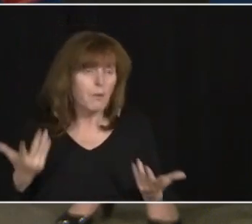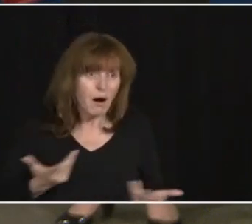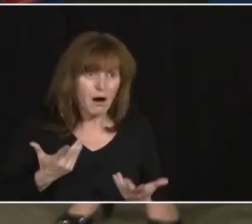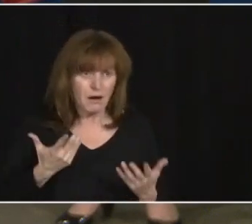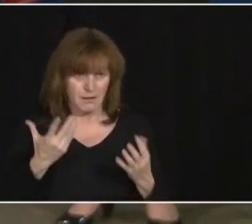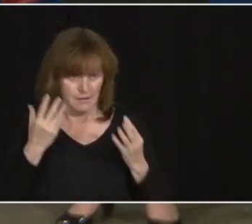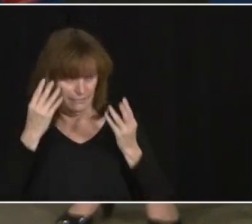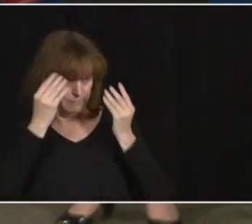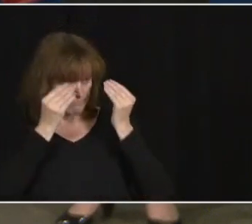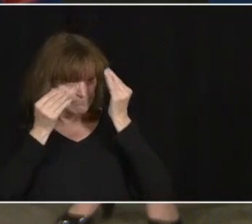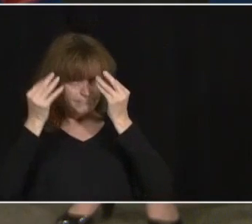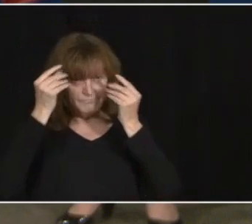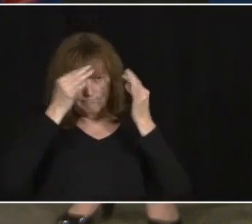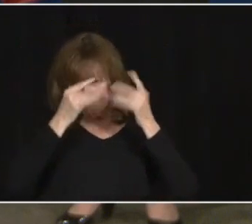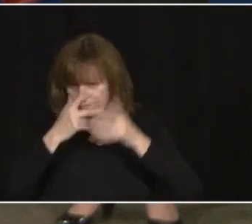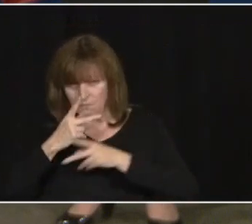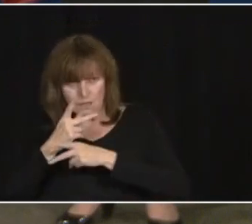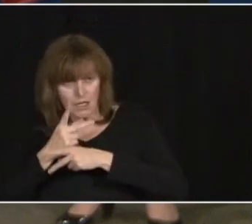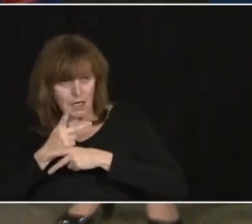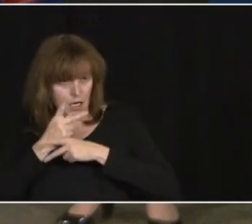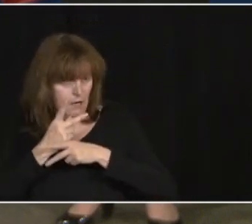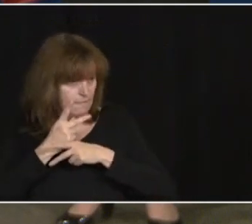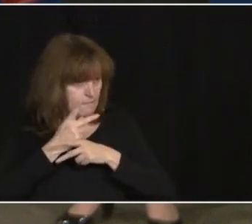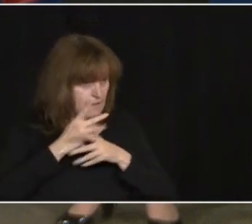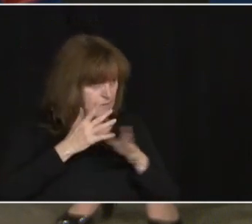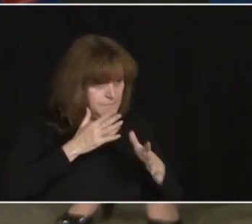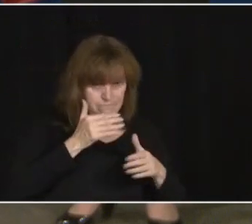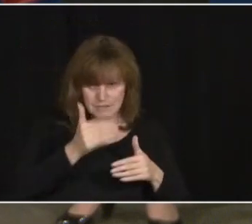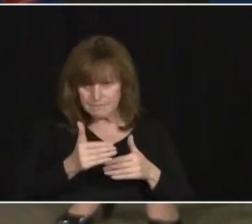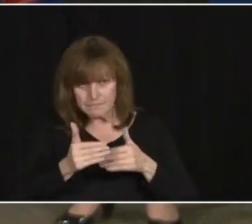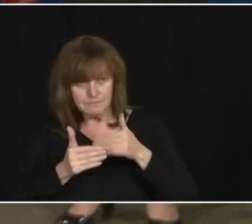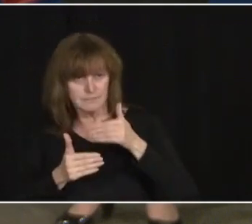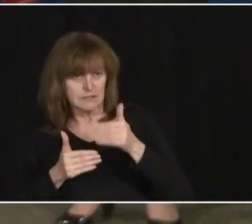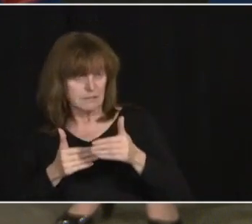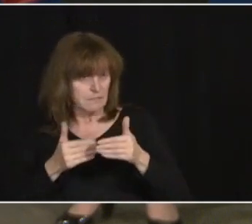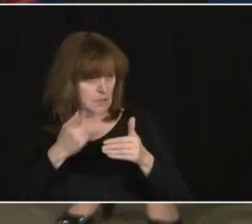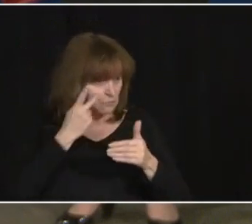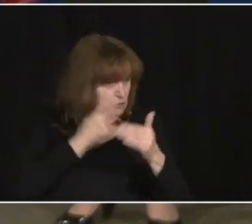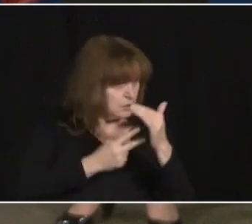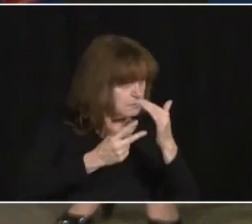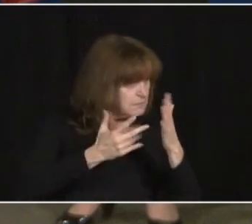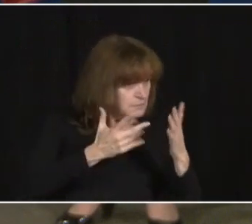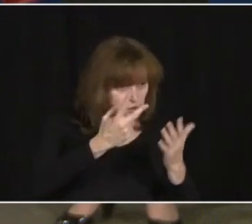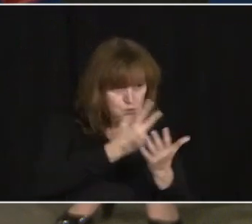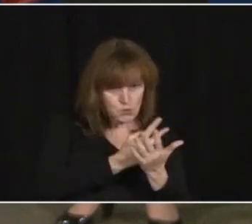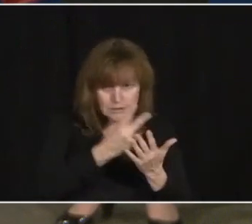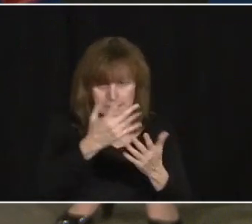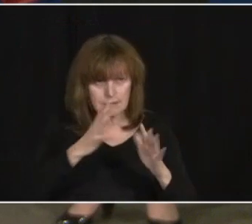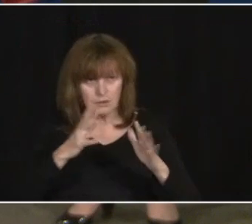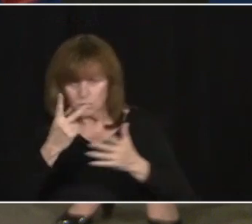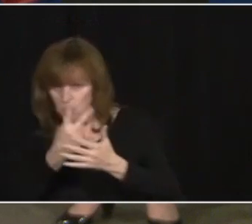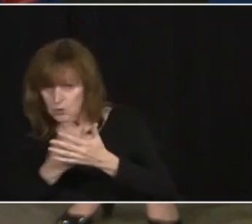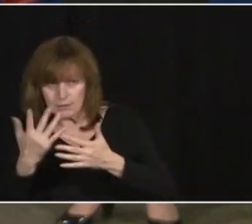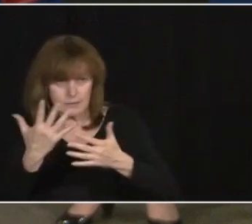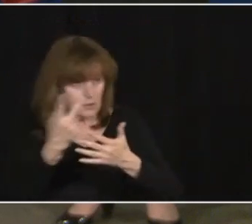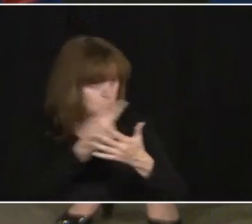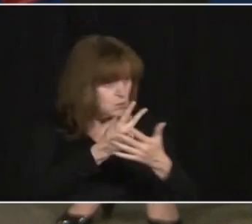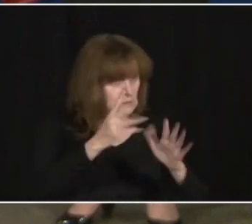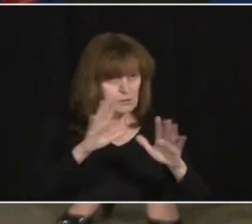You know maybe two-week stages and look how the results are and do another group in two weeks. But I just -- I'm so cautious.